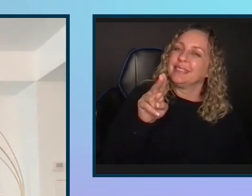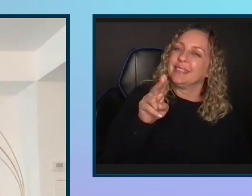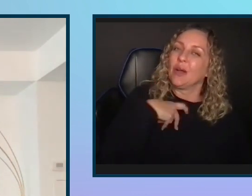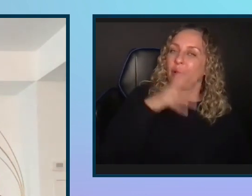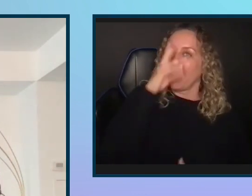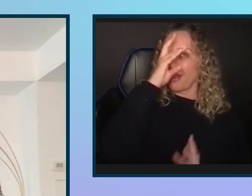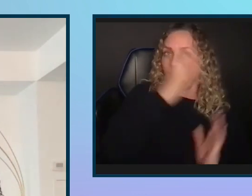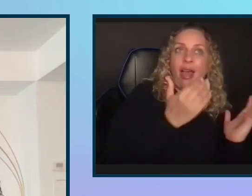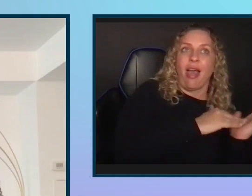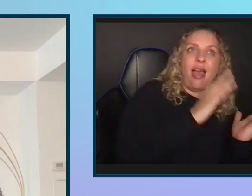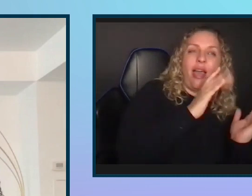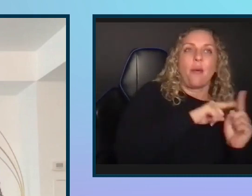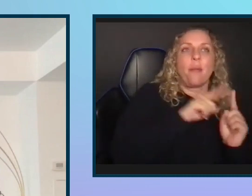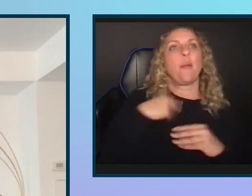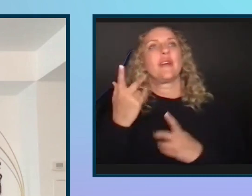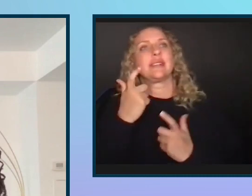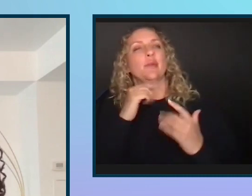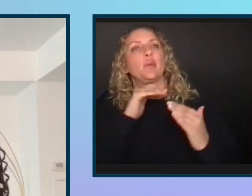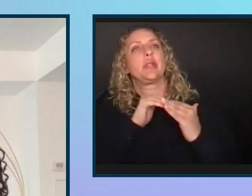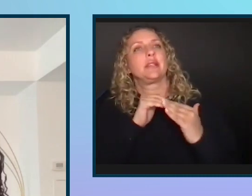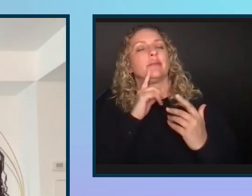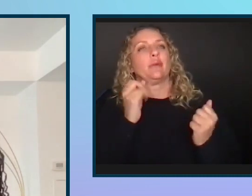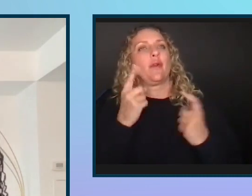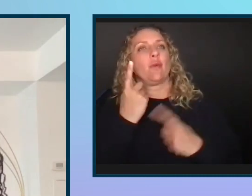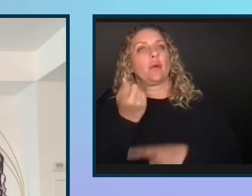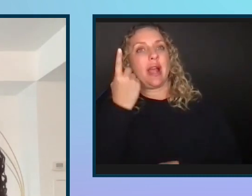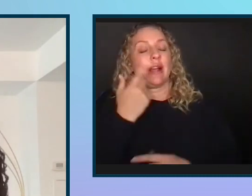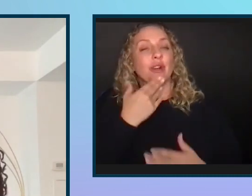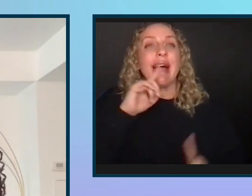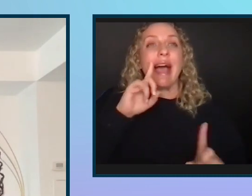for people to understand things. I don't think I have a good answer for that right off the top of my head,